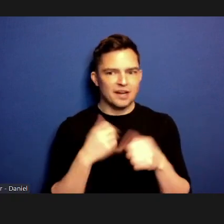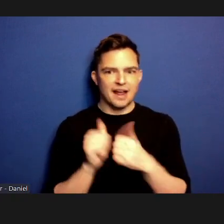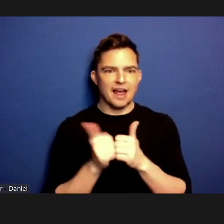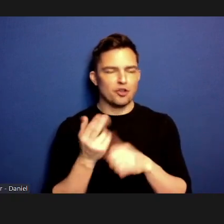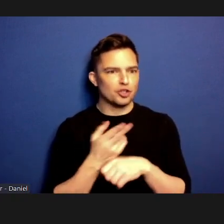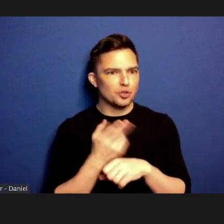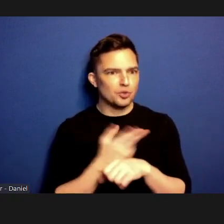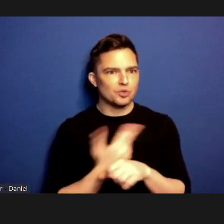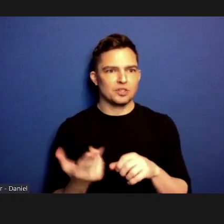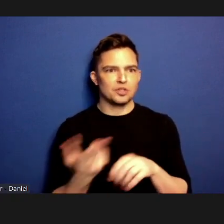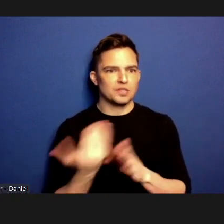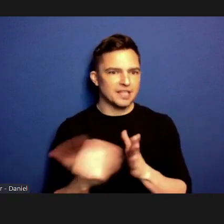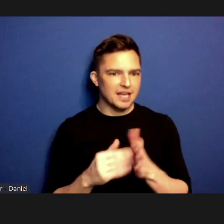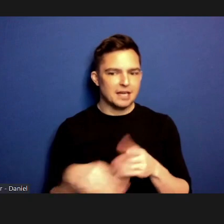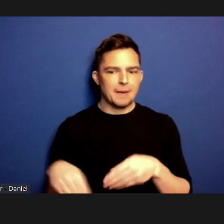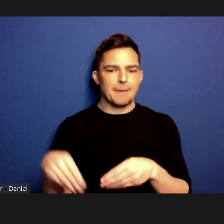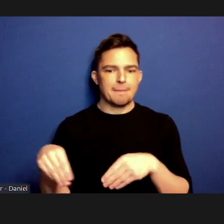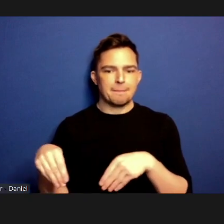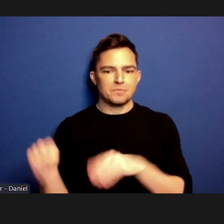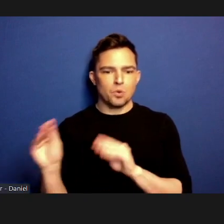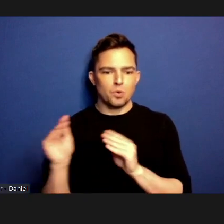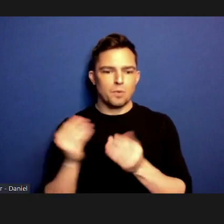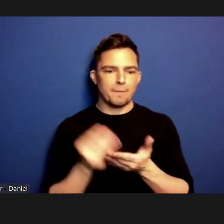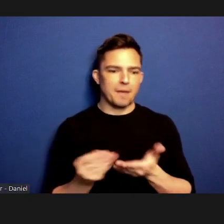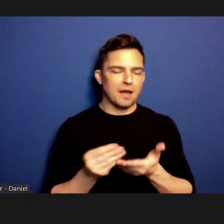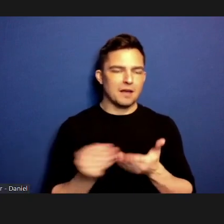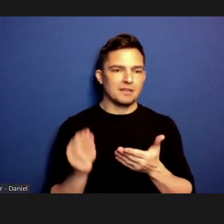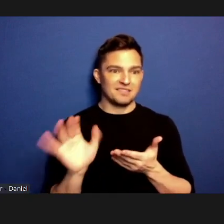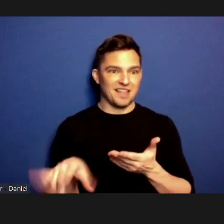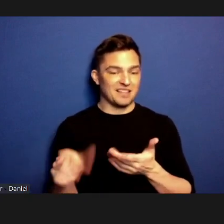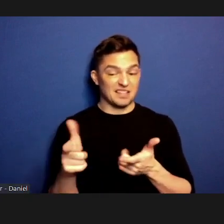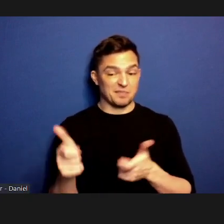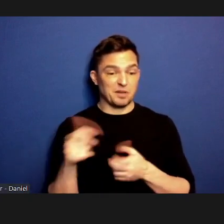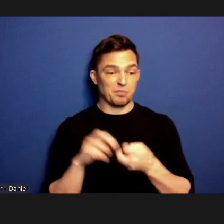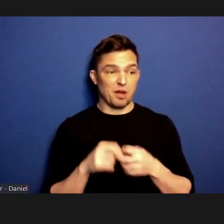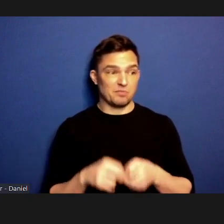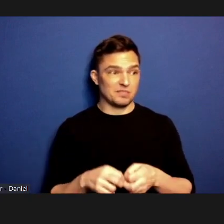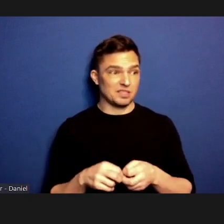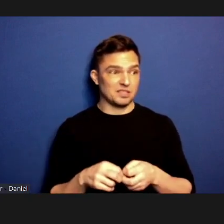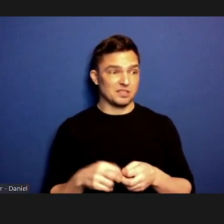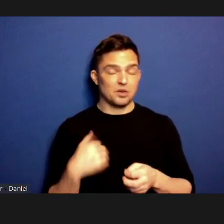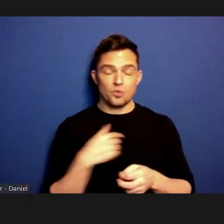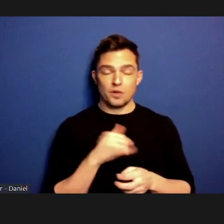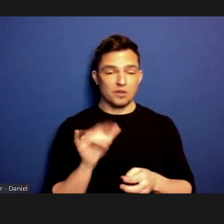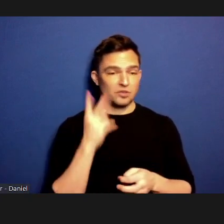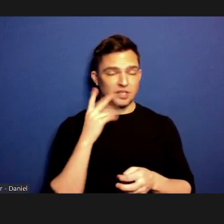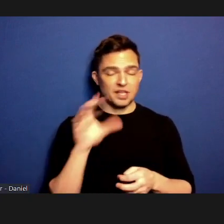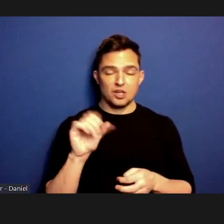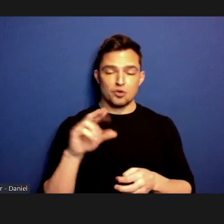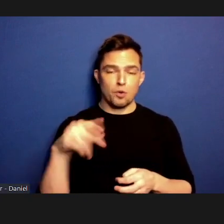or bought and sold. And this is a larger problem as we also see corporate and private interests